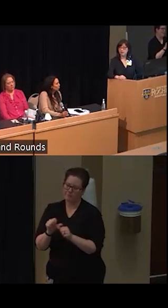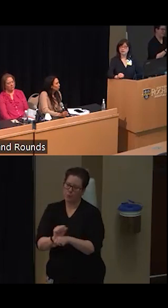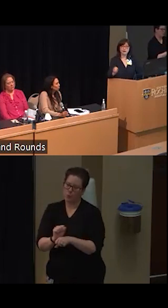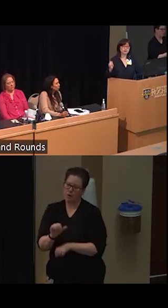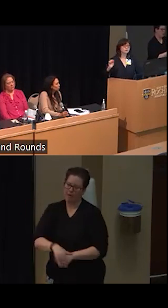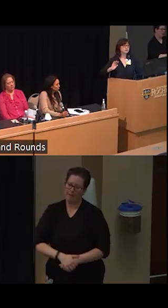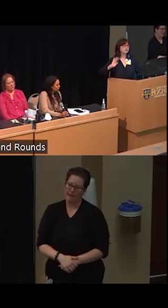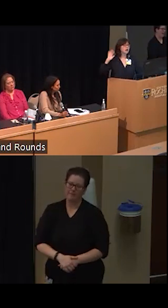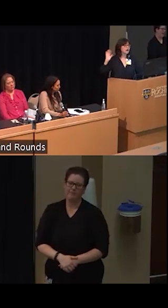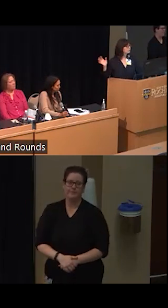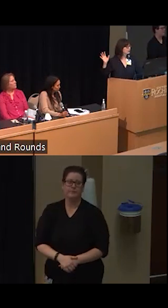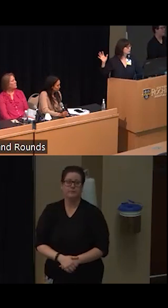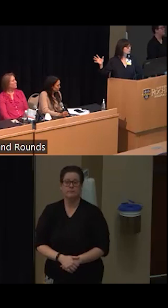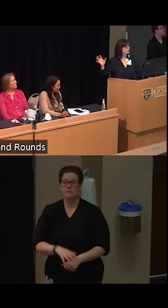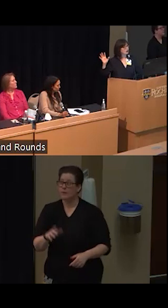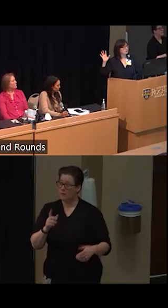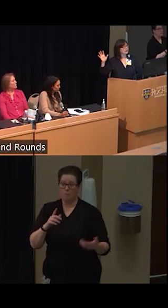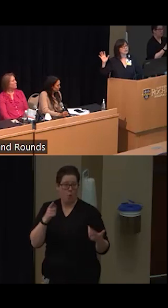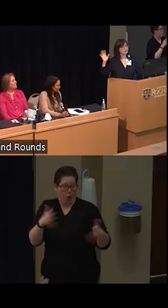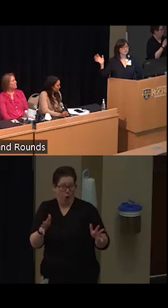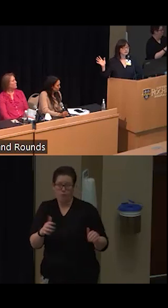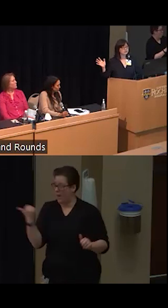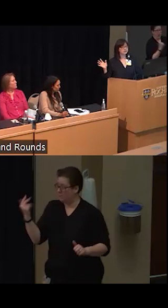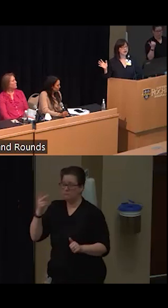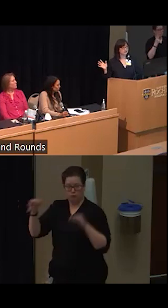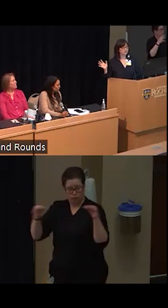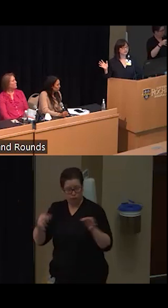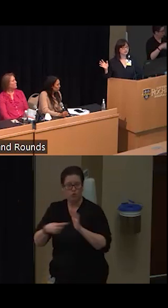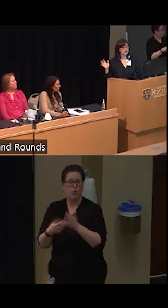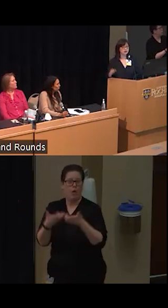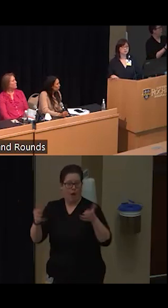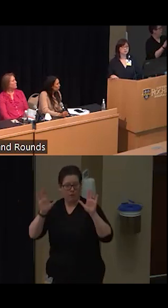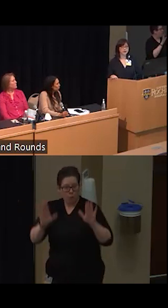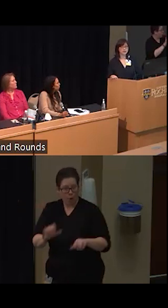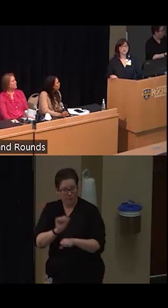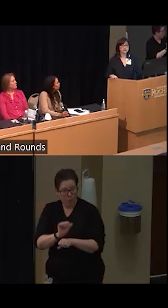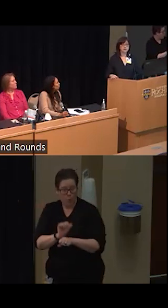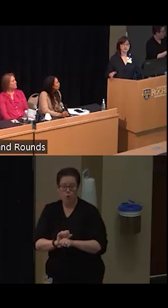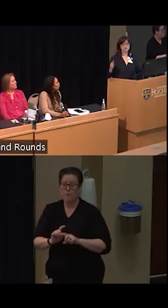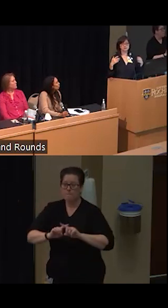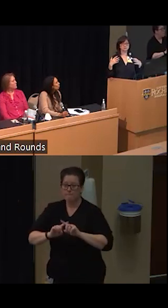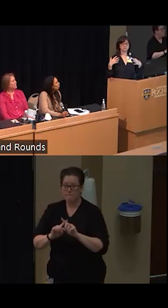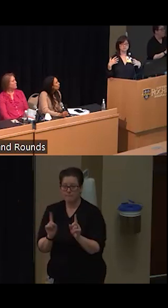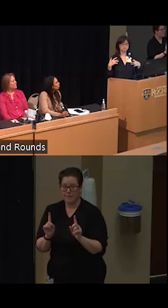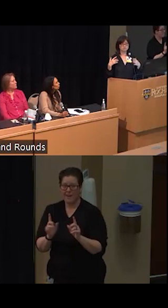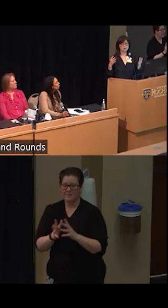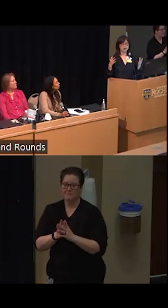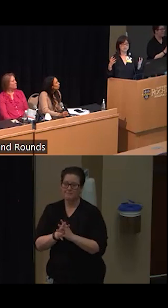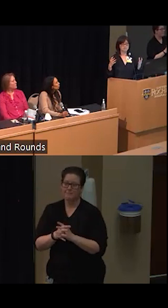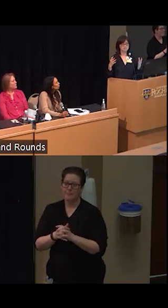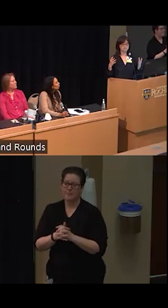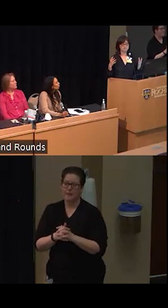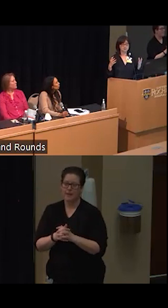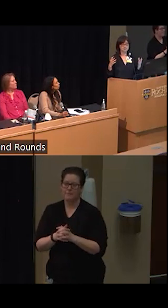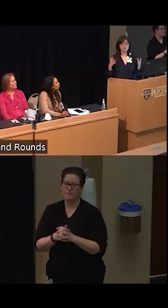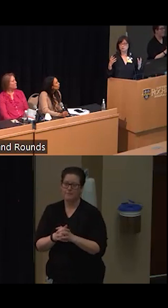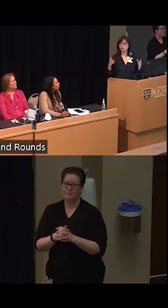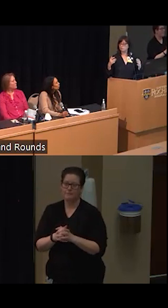now you've seen a lot of great work already here that's been highlighted um but it's um it doesn't